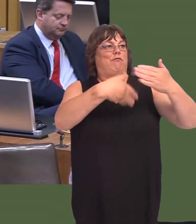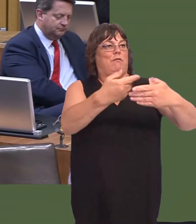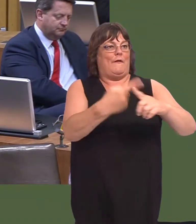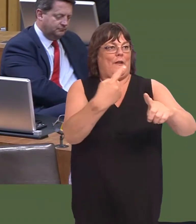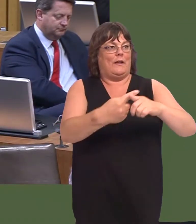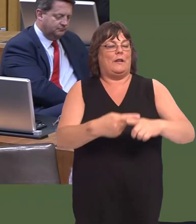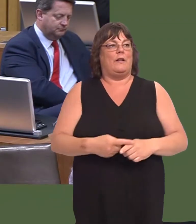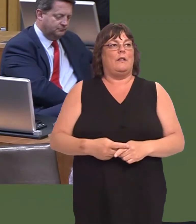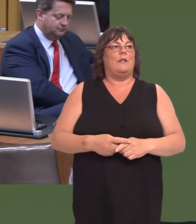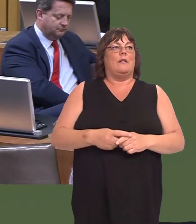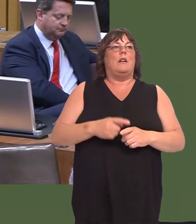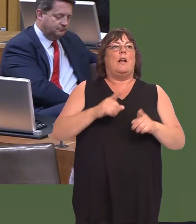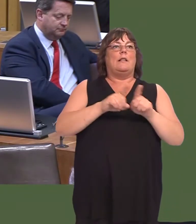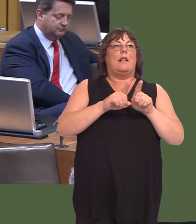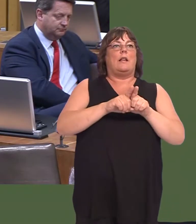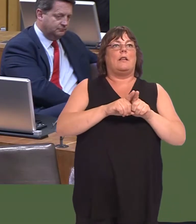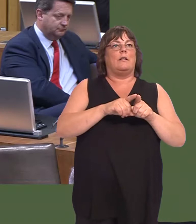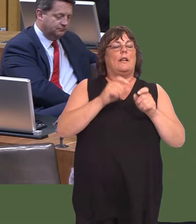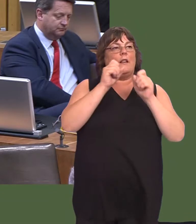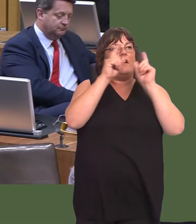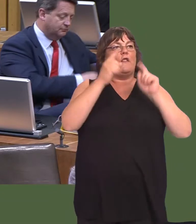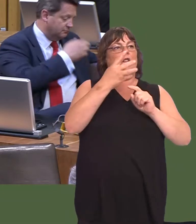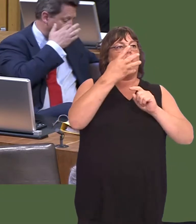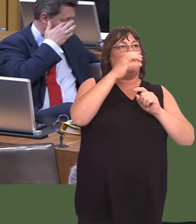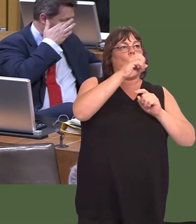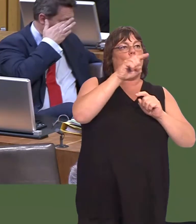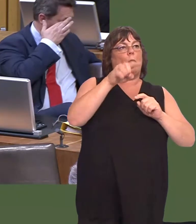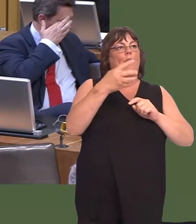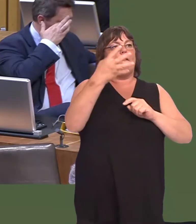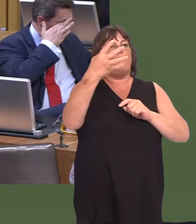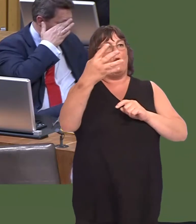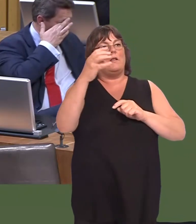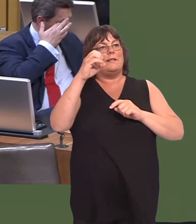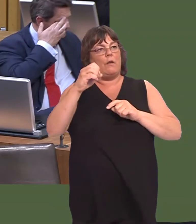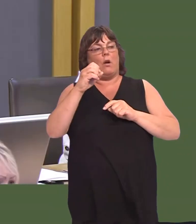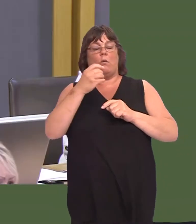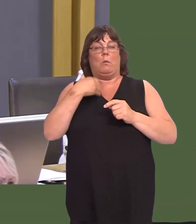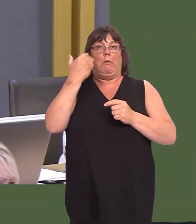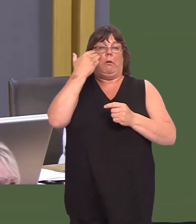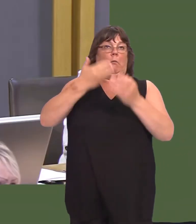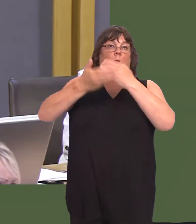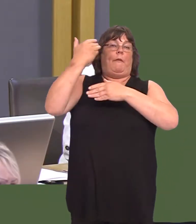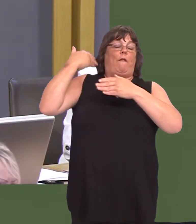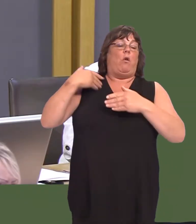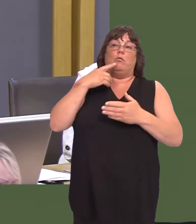We talk about innovation 4.0óthat would have been unknown in 2012, for example, so he is right that there need to be reviews.